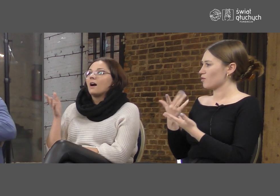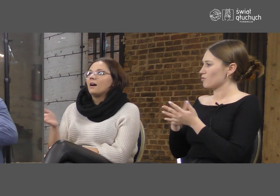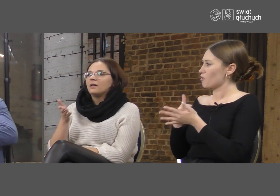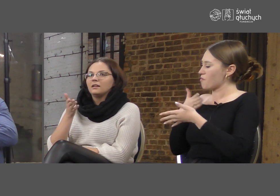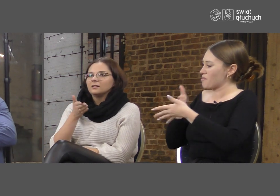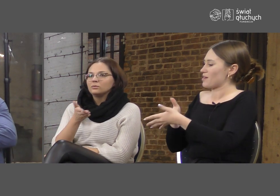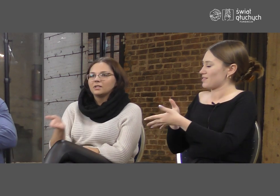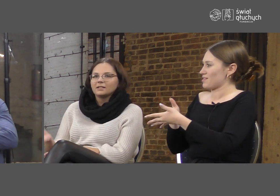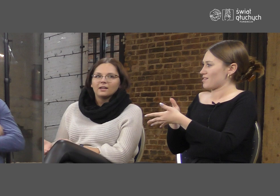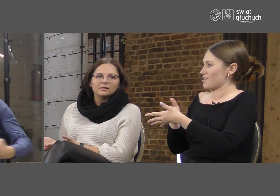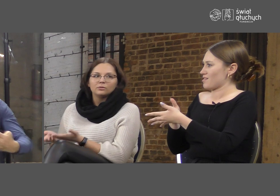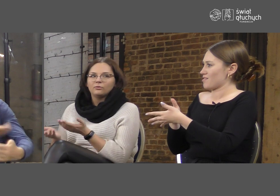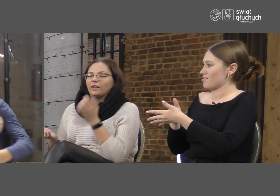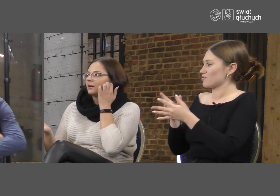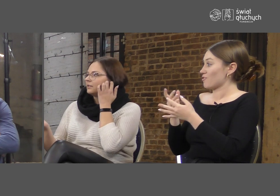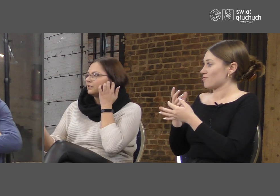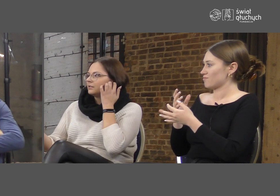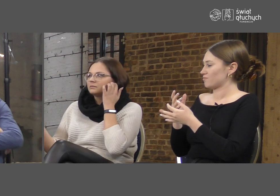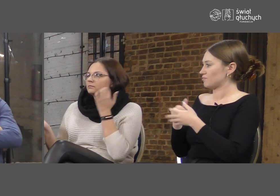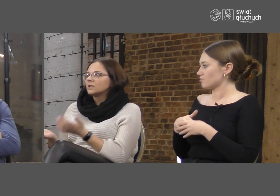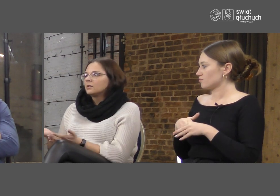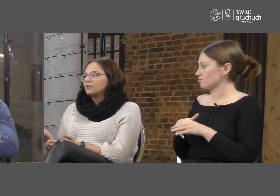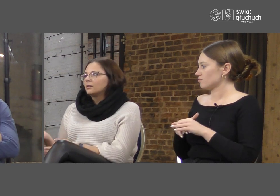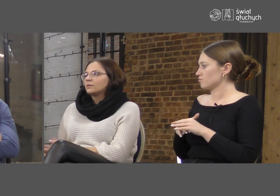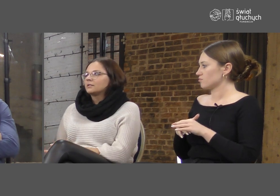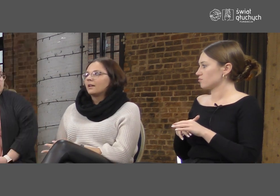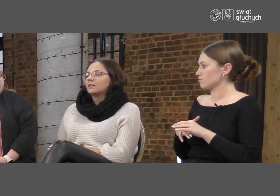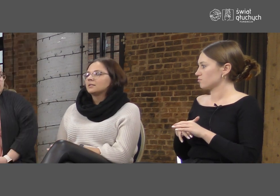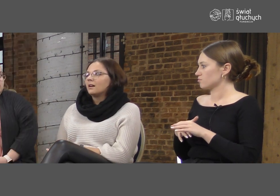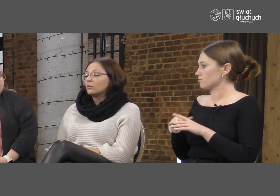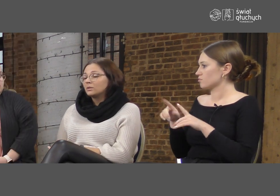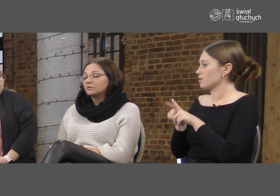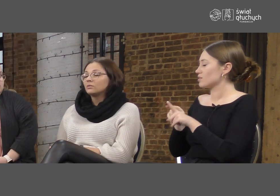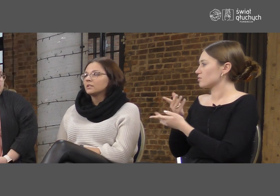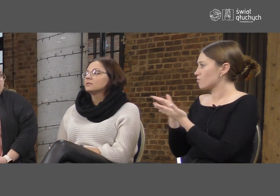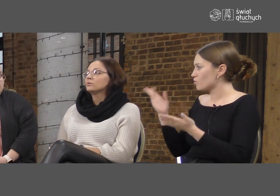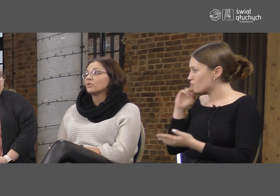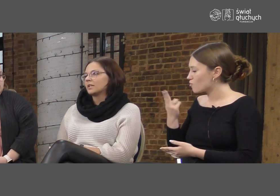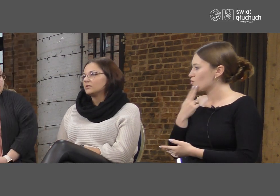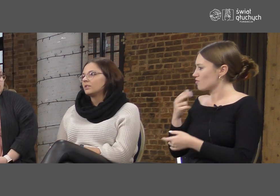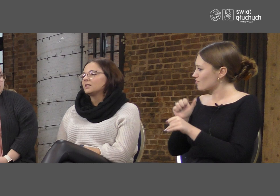[Jolanta]: ...and here, as I say, for the deaf it's a lot of restriction,